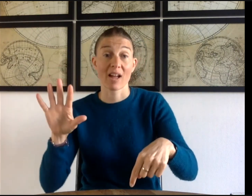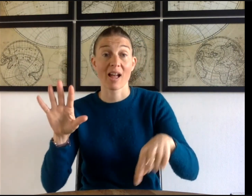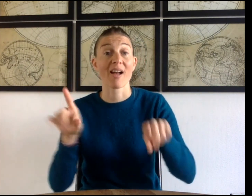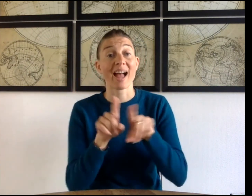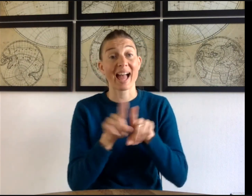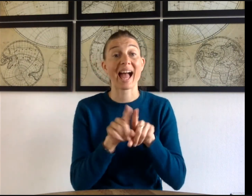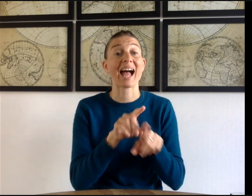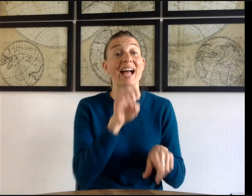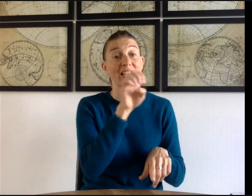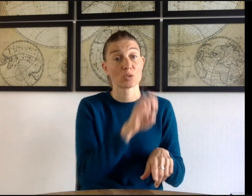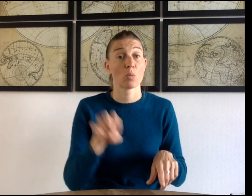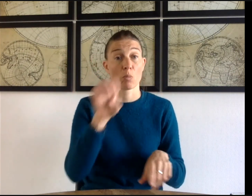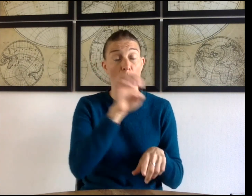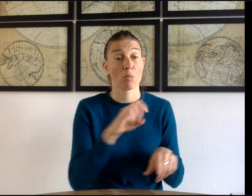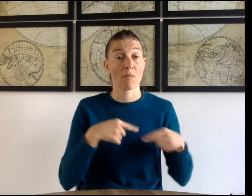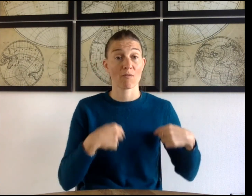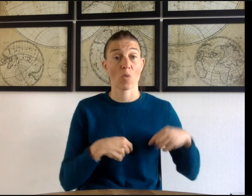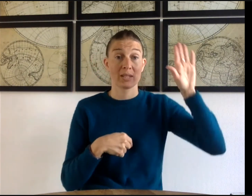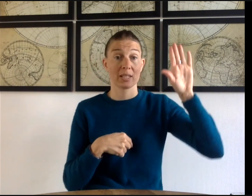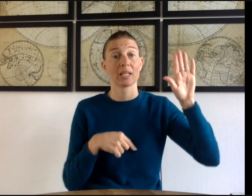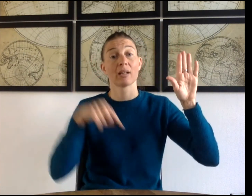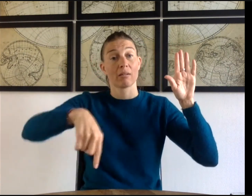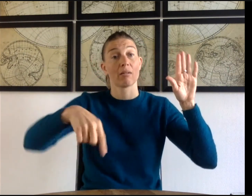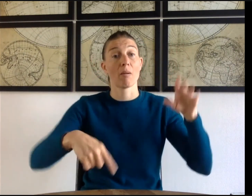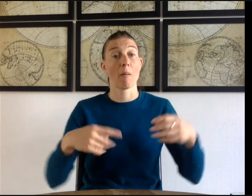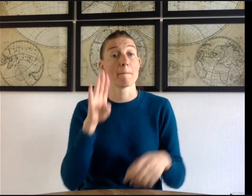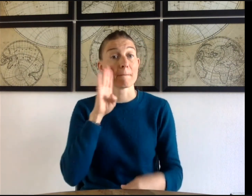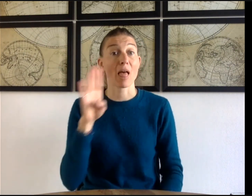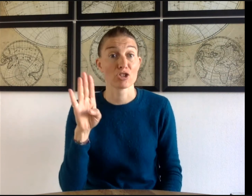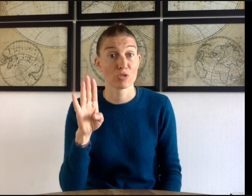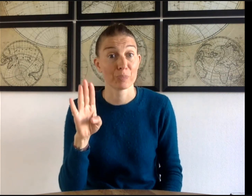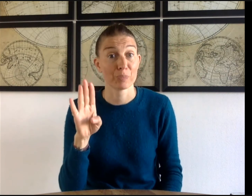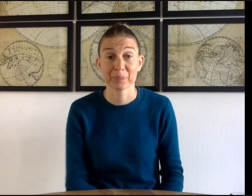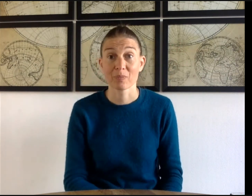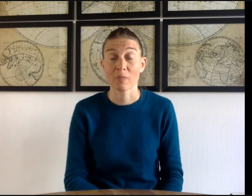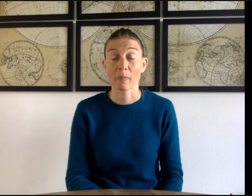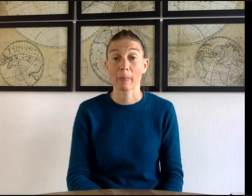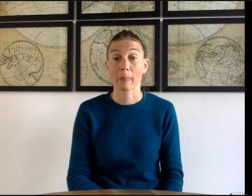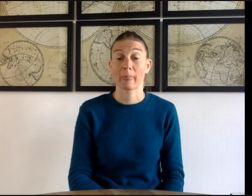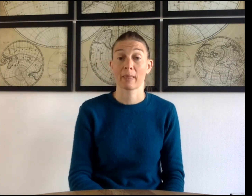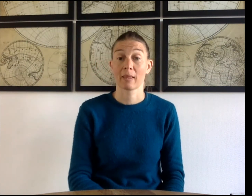I can tell you that when I left my...